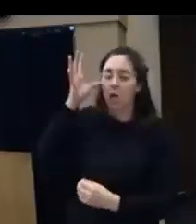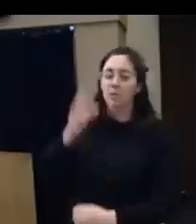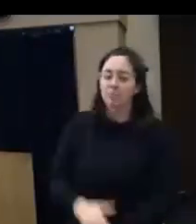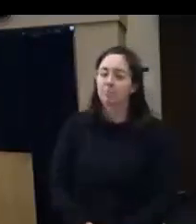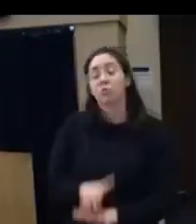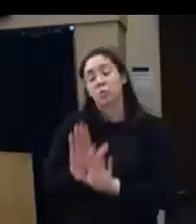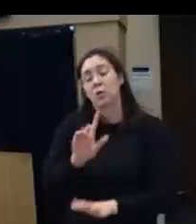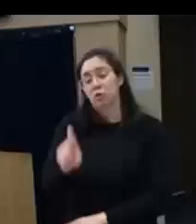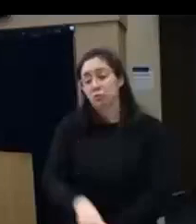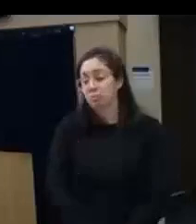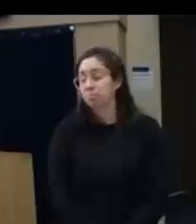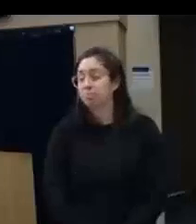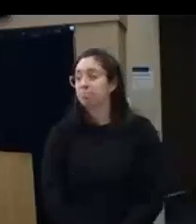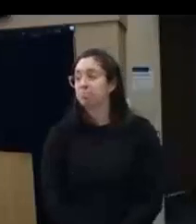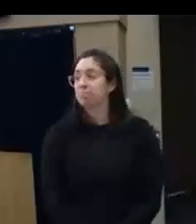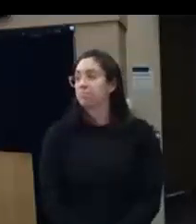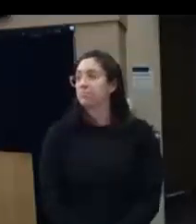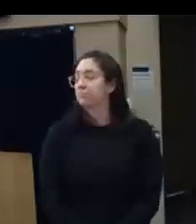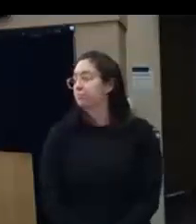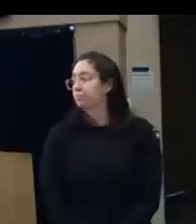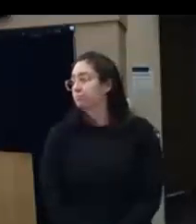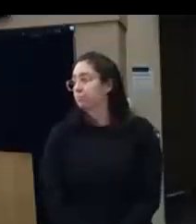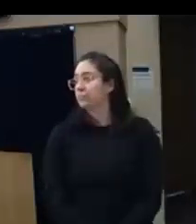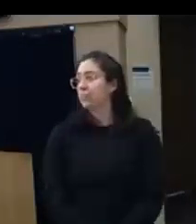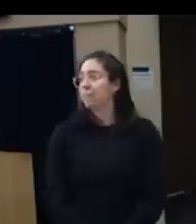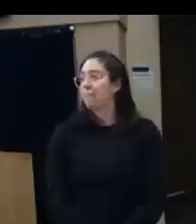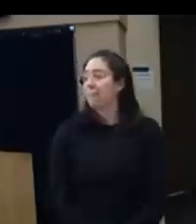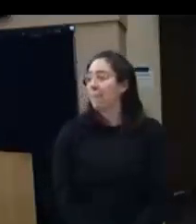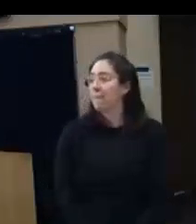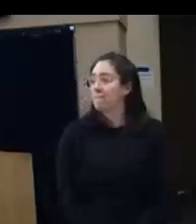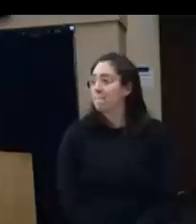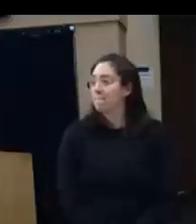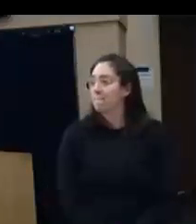question right over